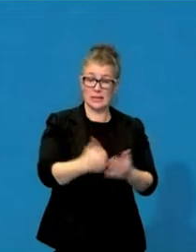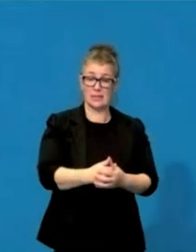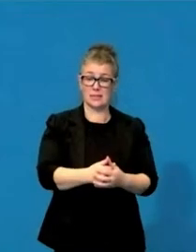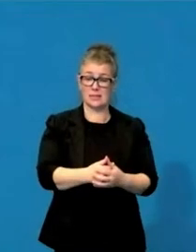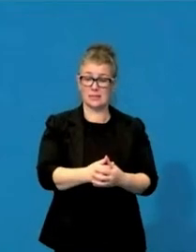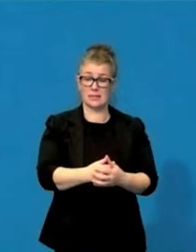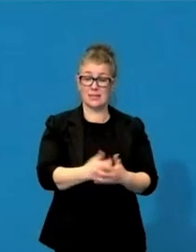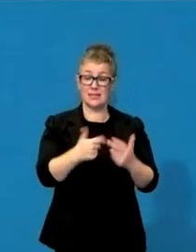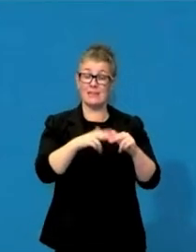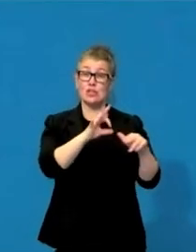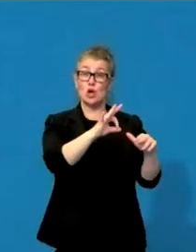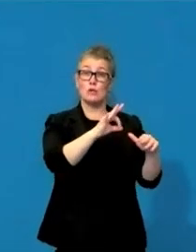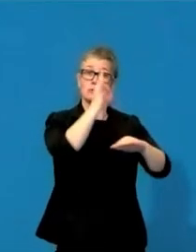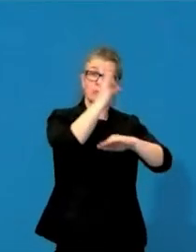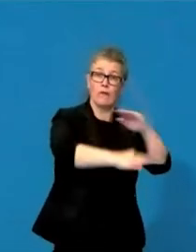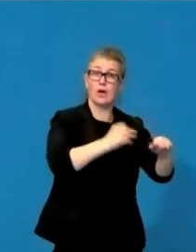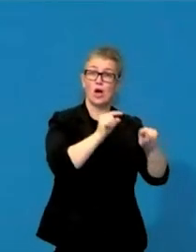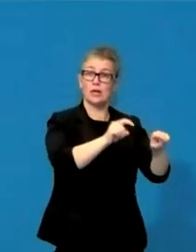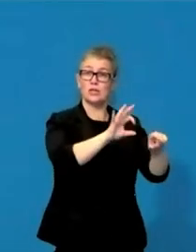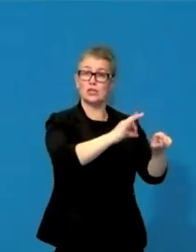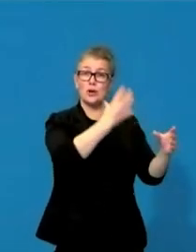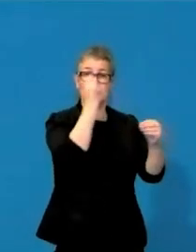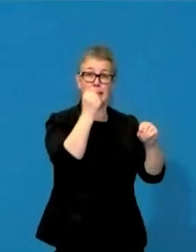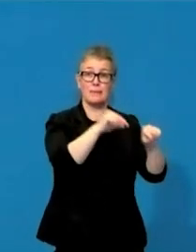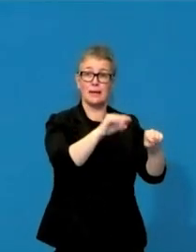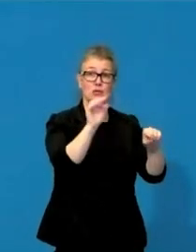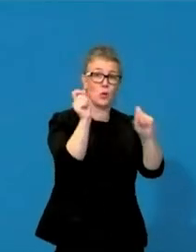you know, if you don't go to sleep there and don't wake up there, well, you don't know.